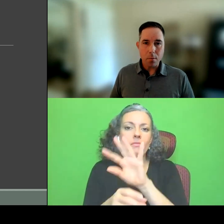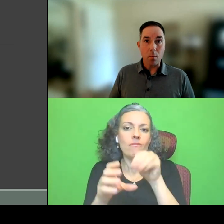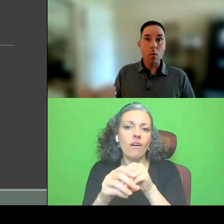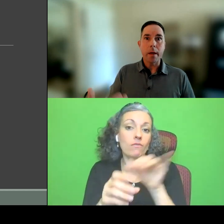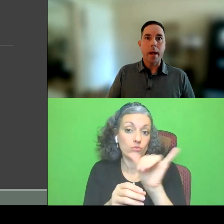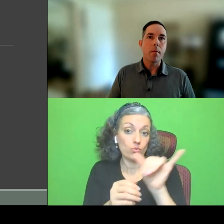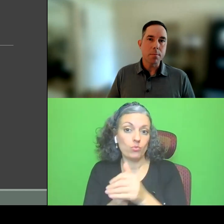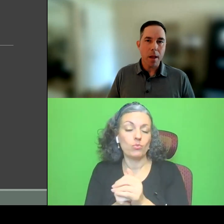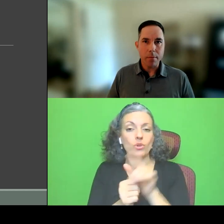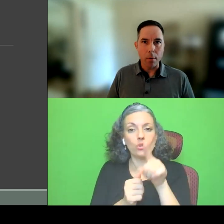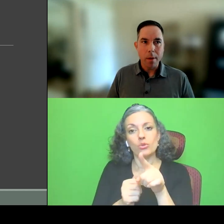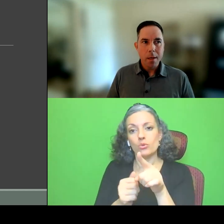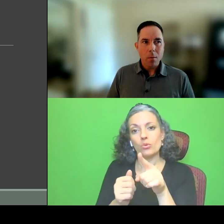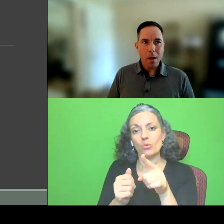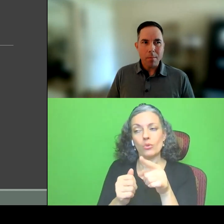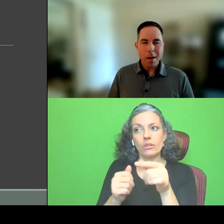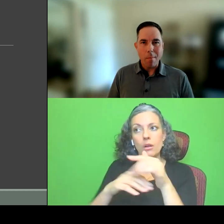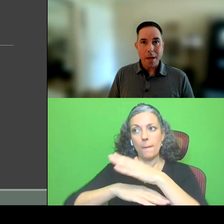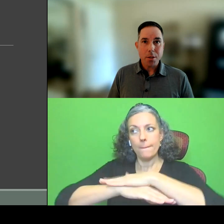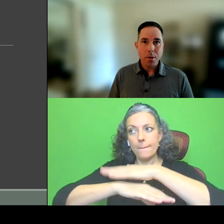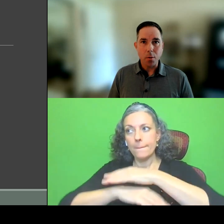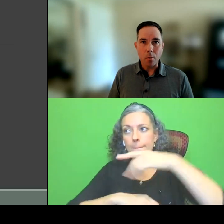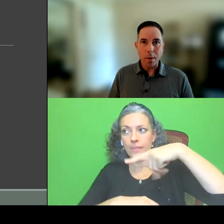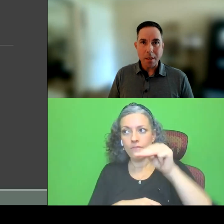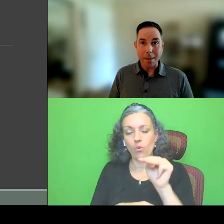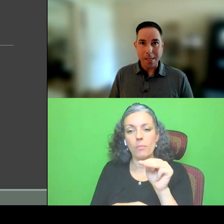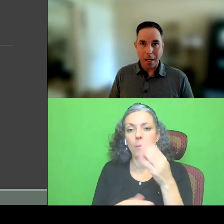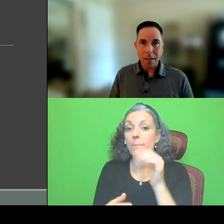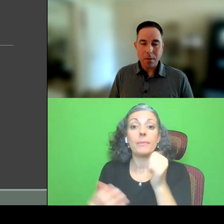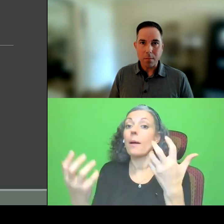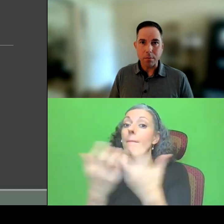you are rolling out this platform, while it may not match your website exactly in terms of